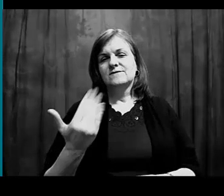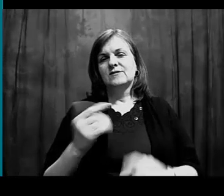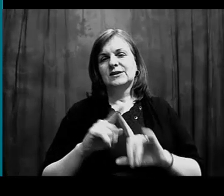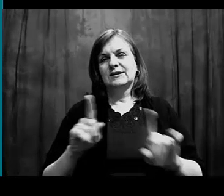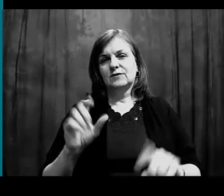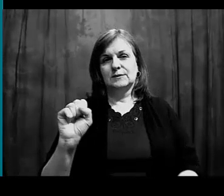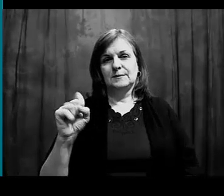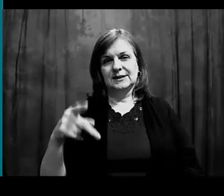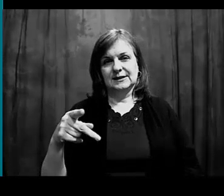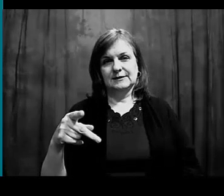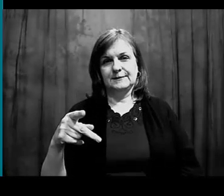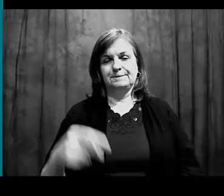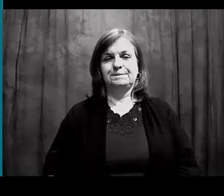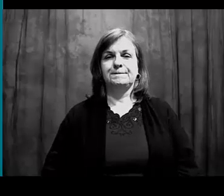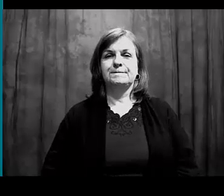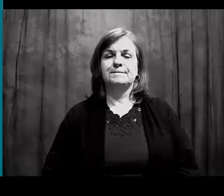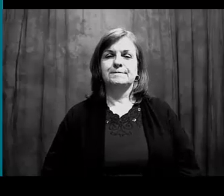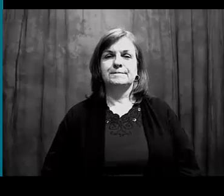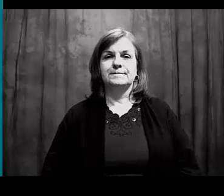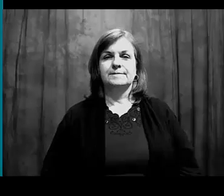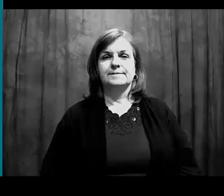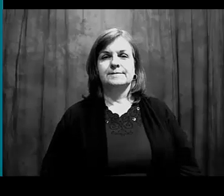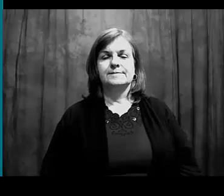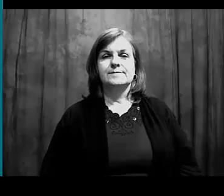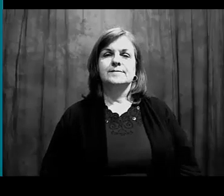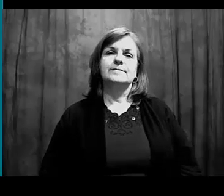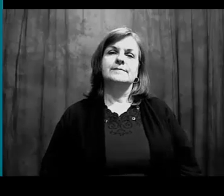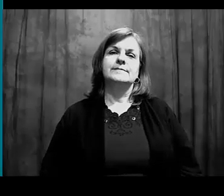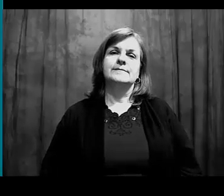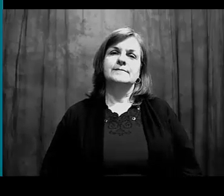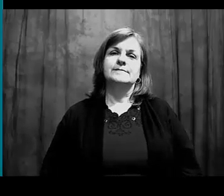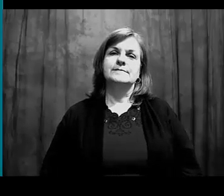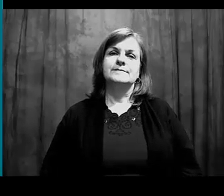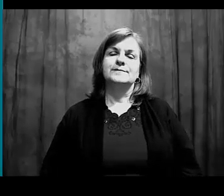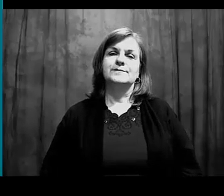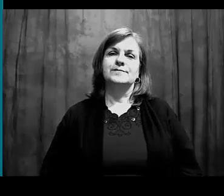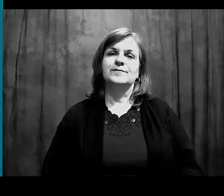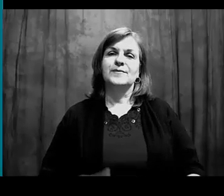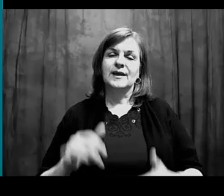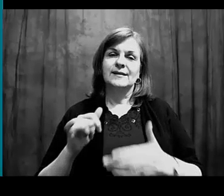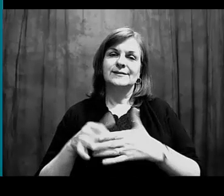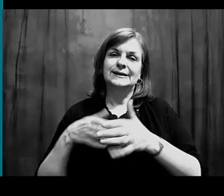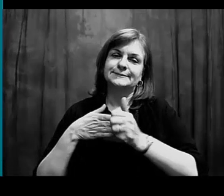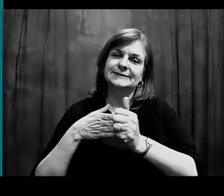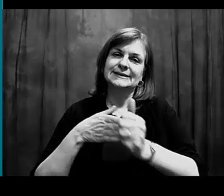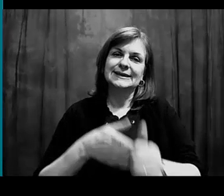15 different species this really drives